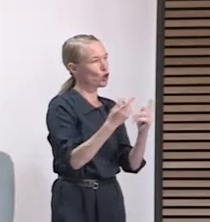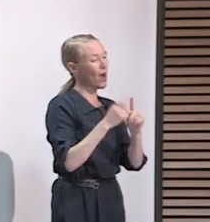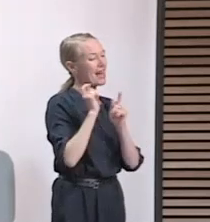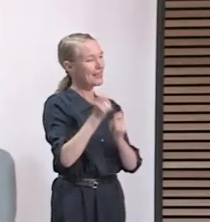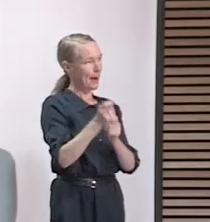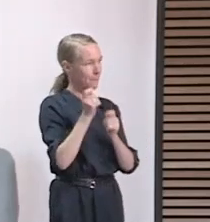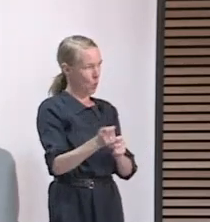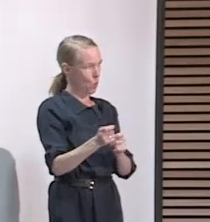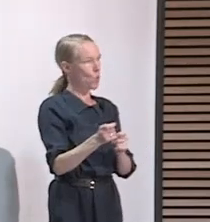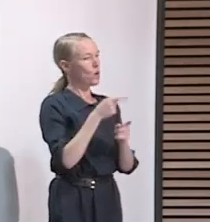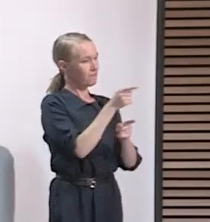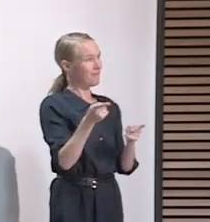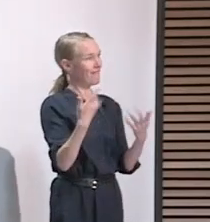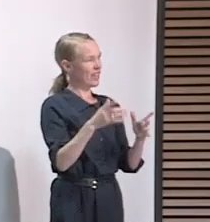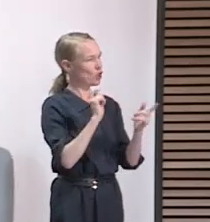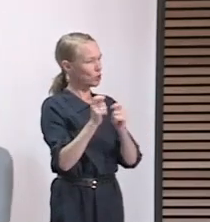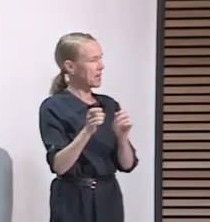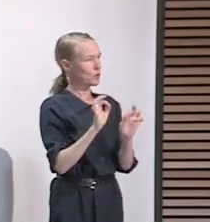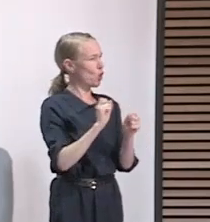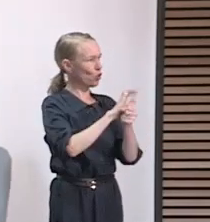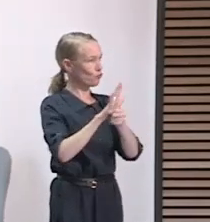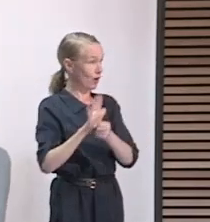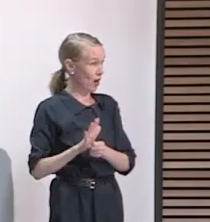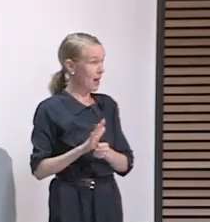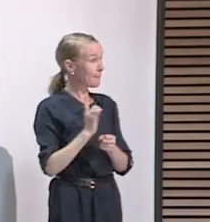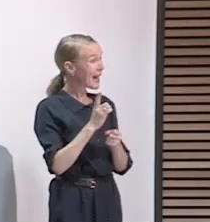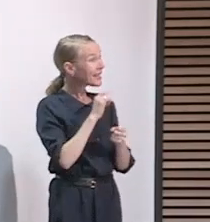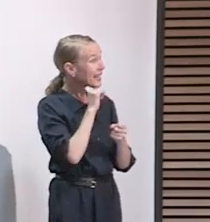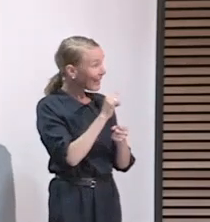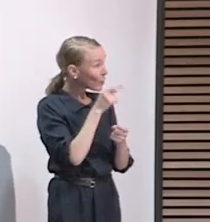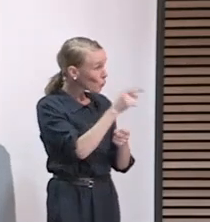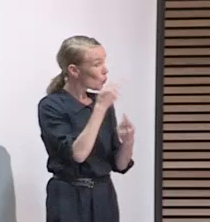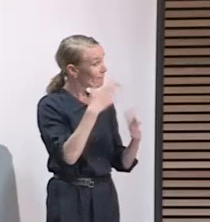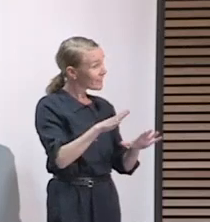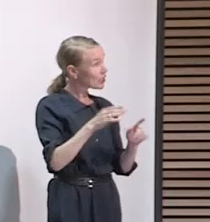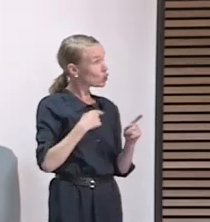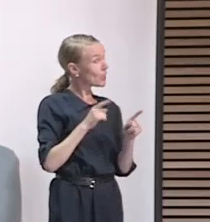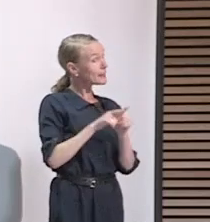tests from close contacts of Tokoroa and no positive tests